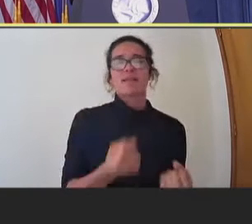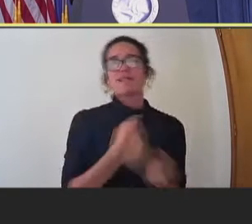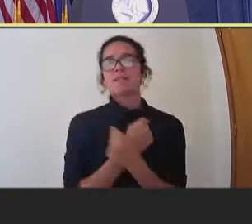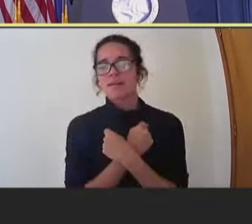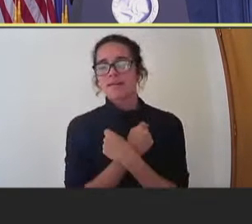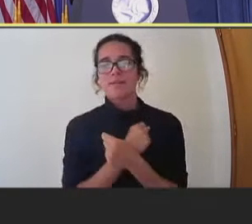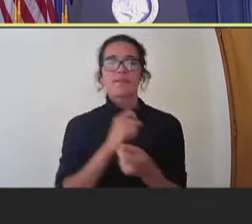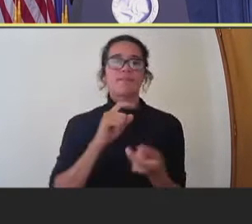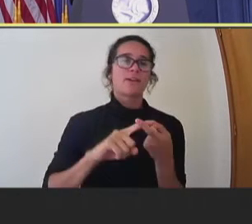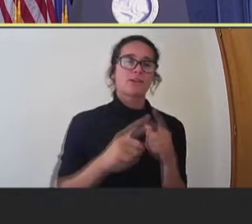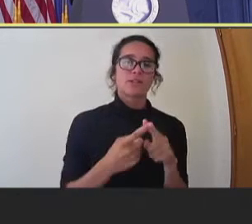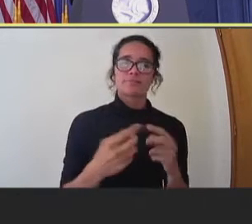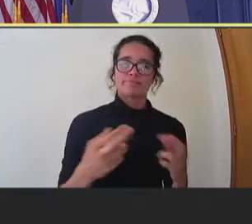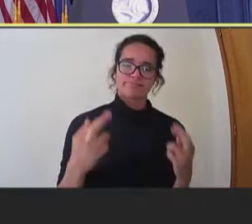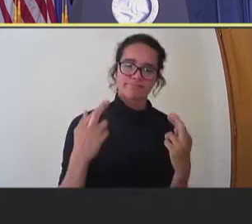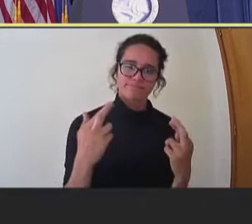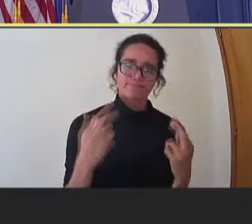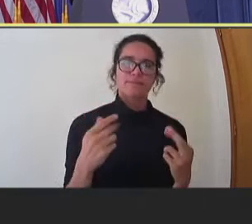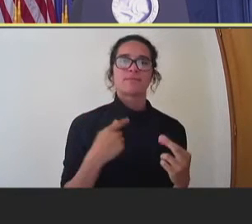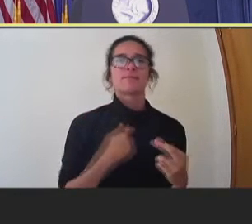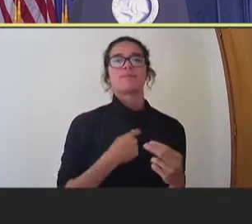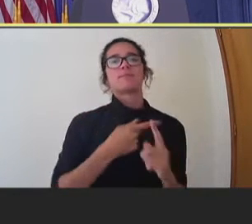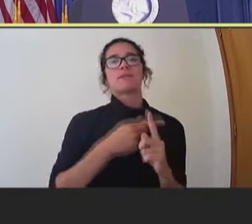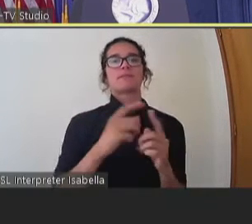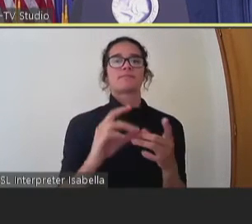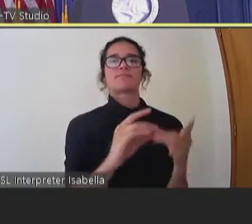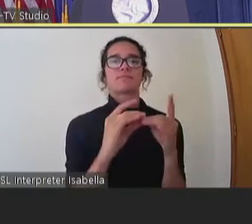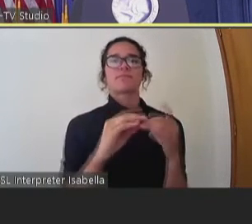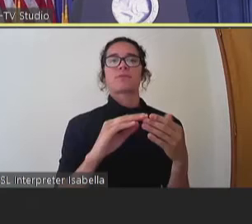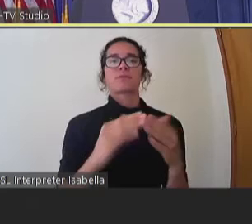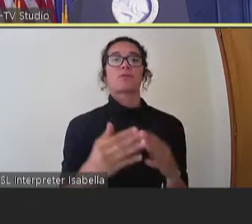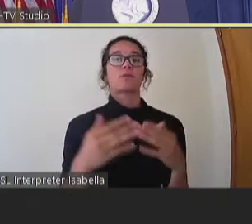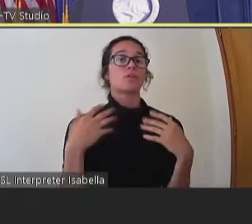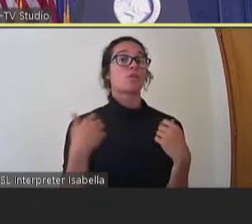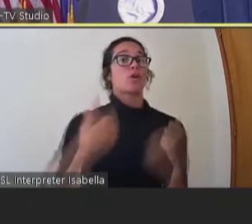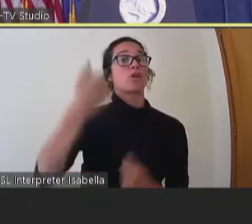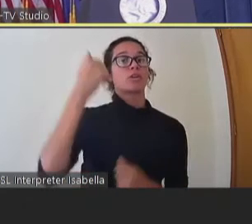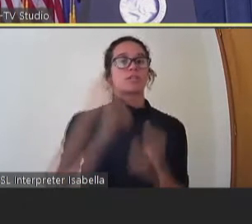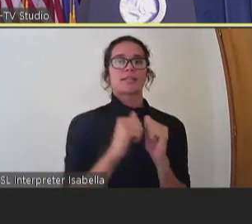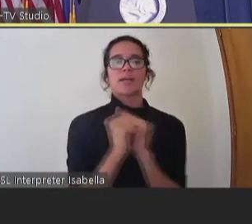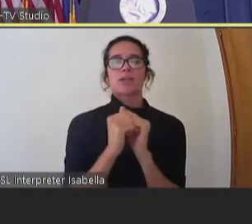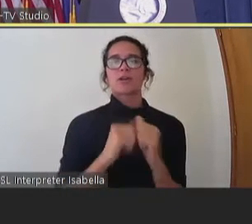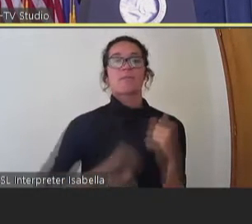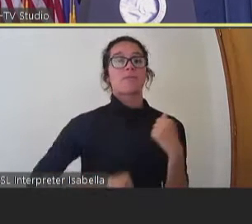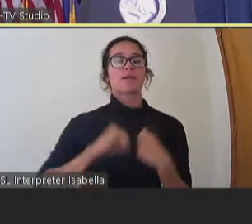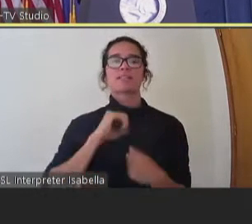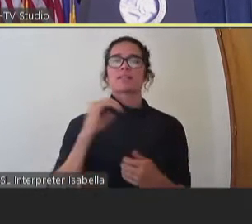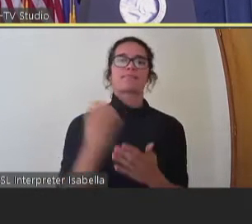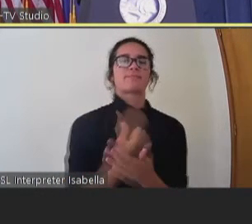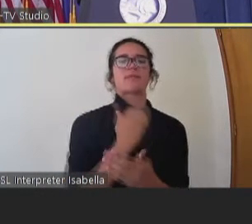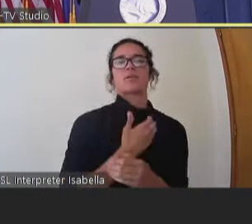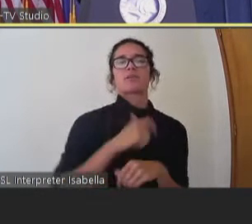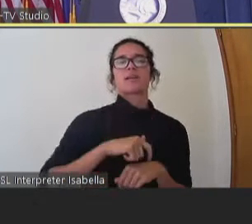stronger together. Pride is our time to celebrate our community and reflect on how far we have come,